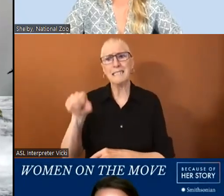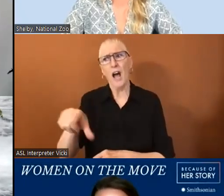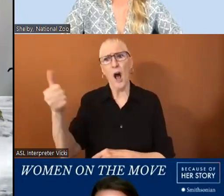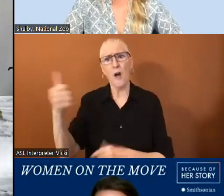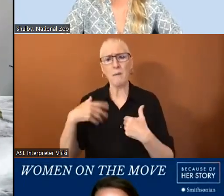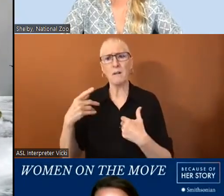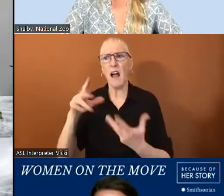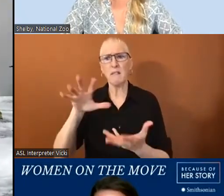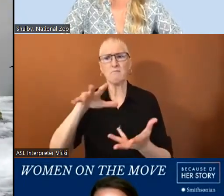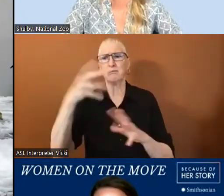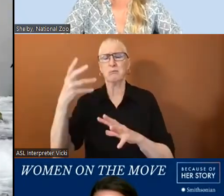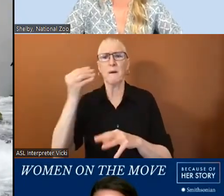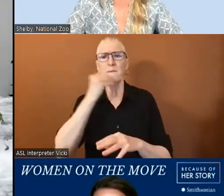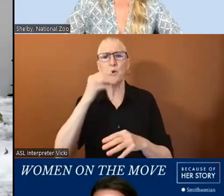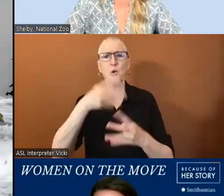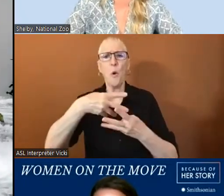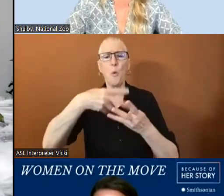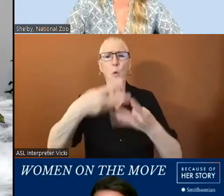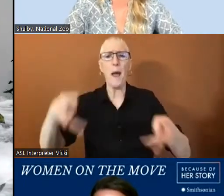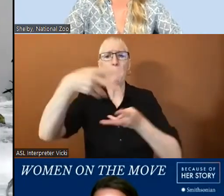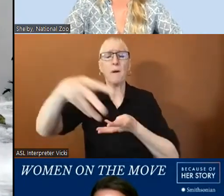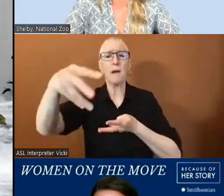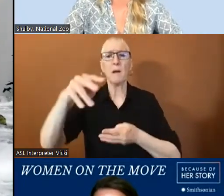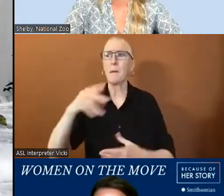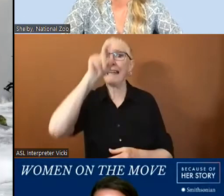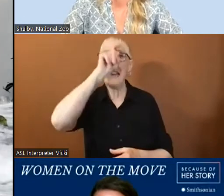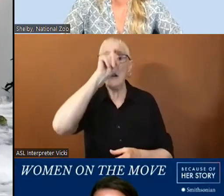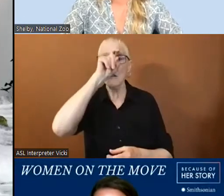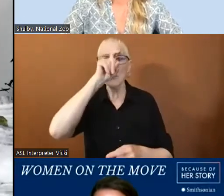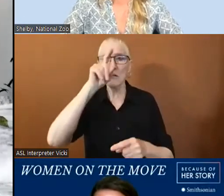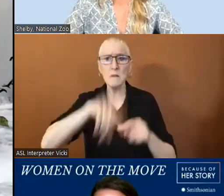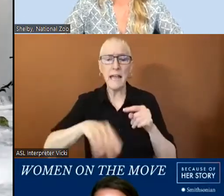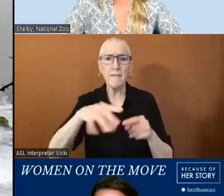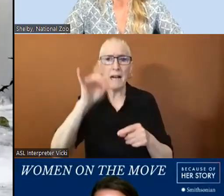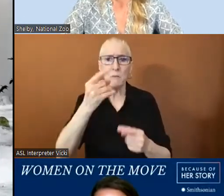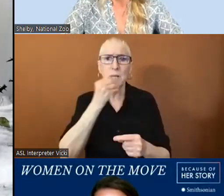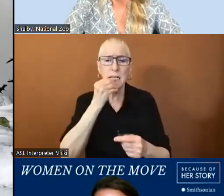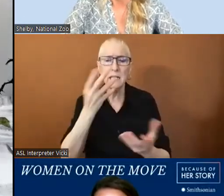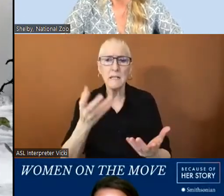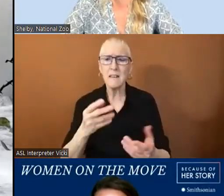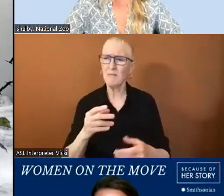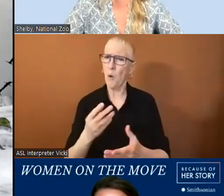the entire food web because eagles wouldn't have something to eat. What caused this decline though?